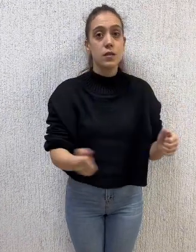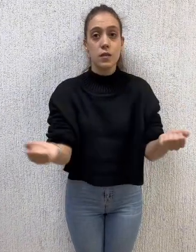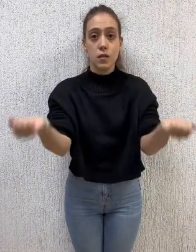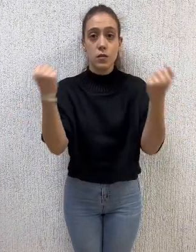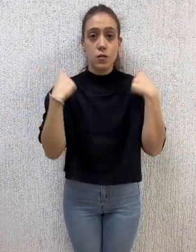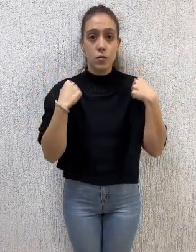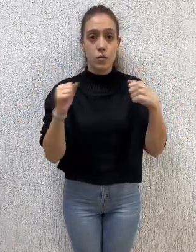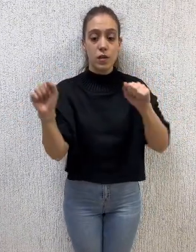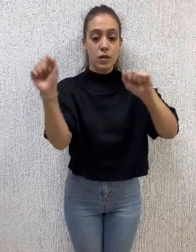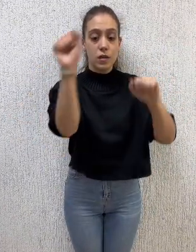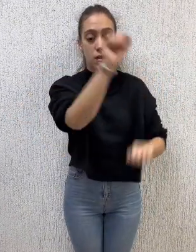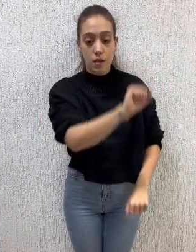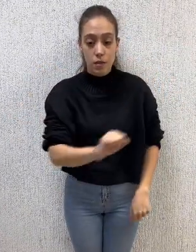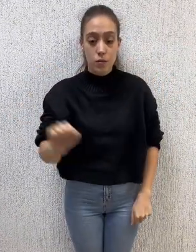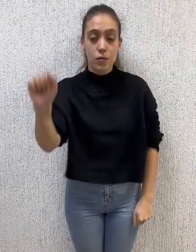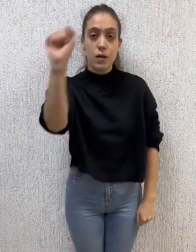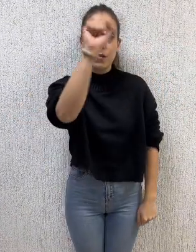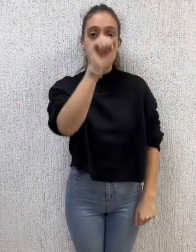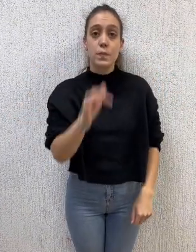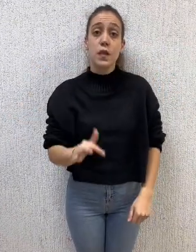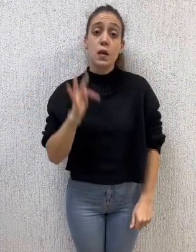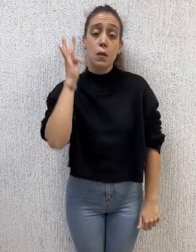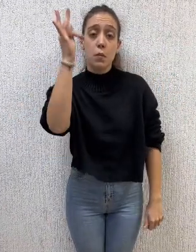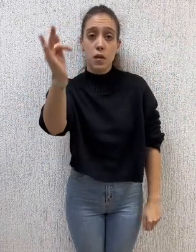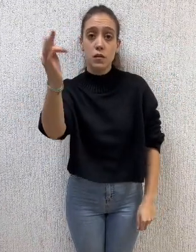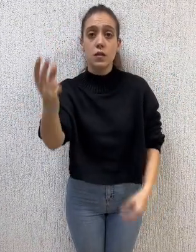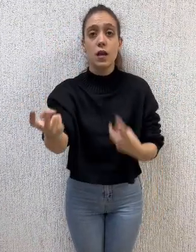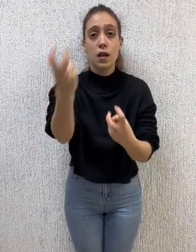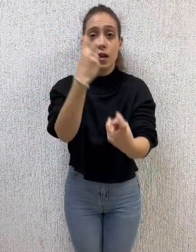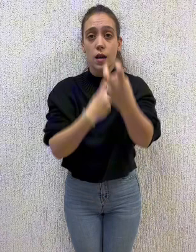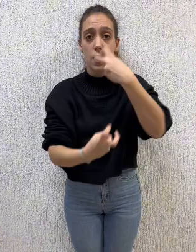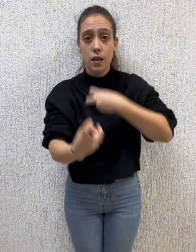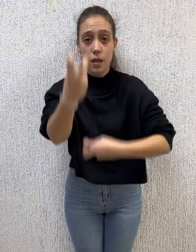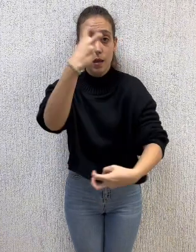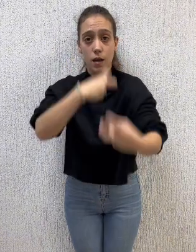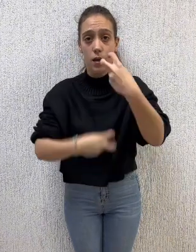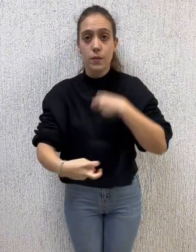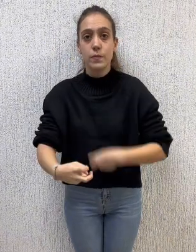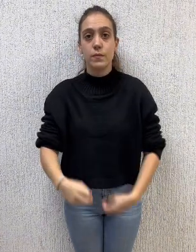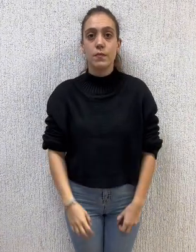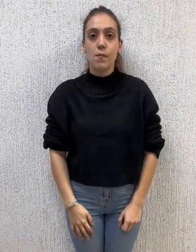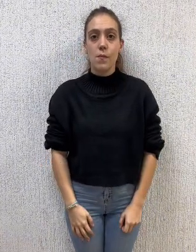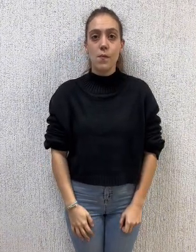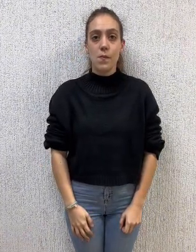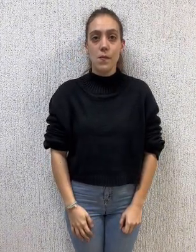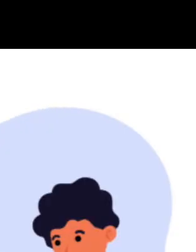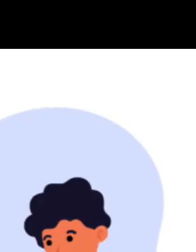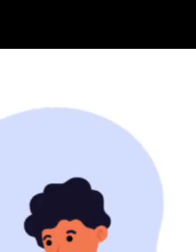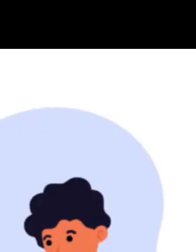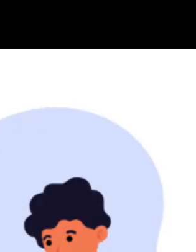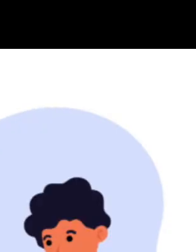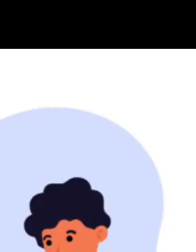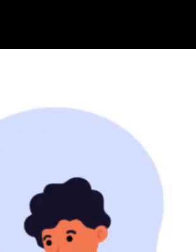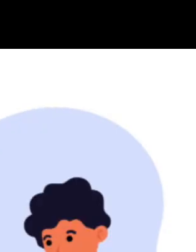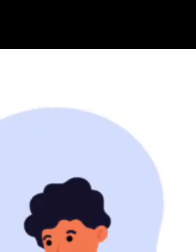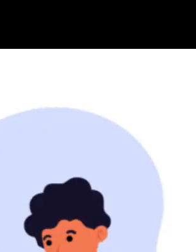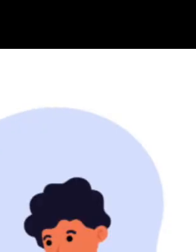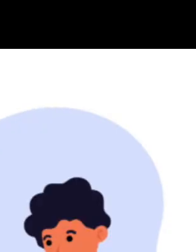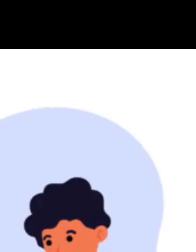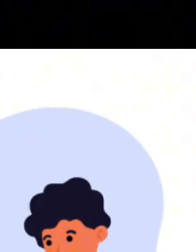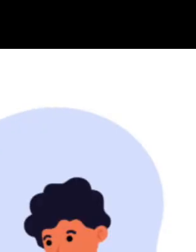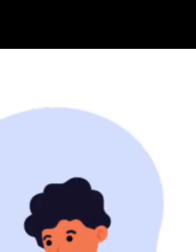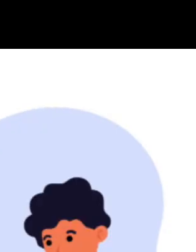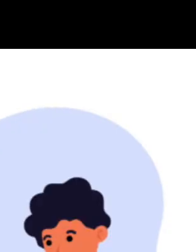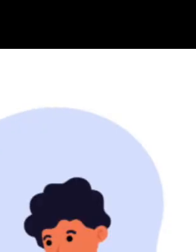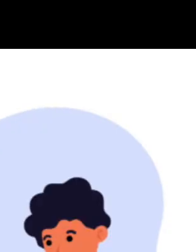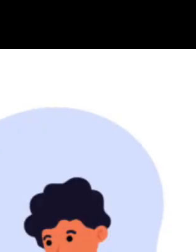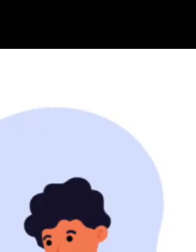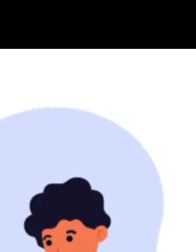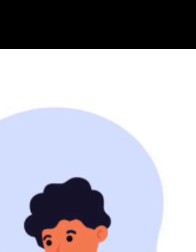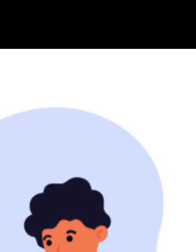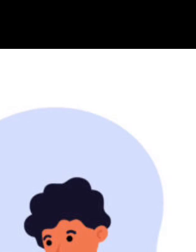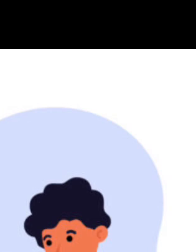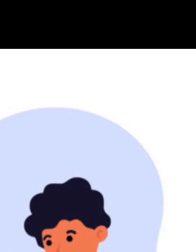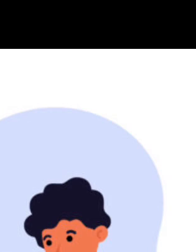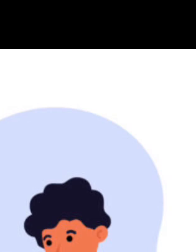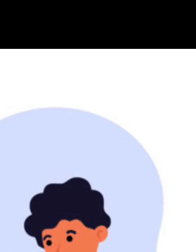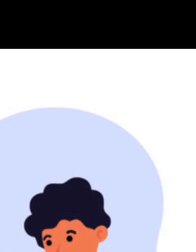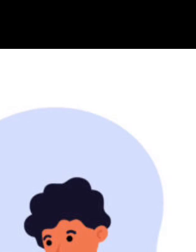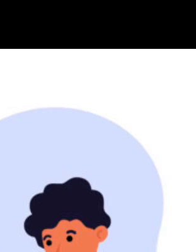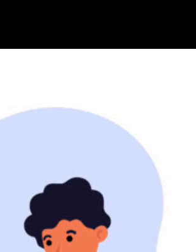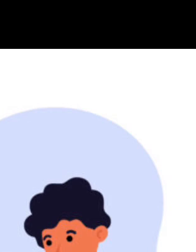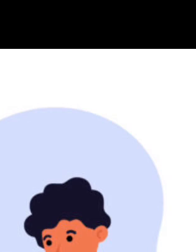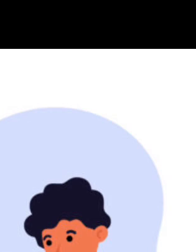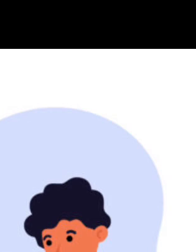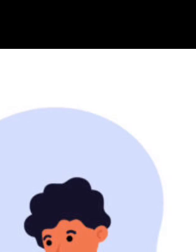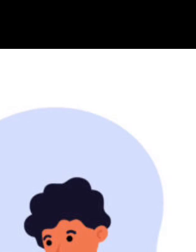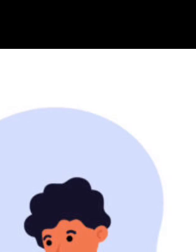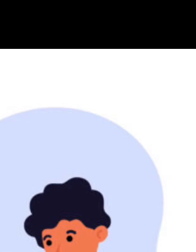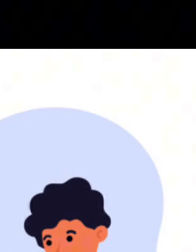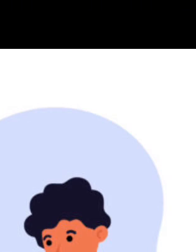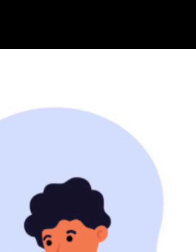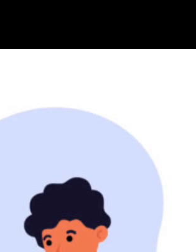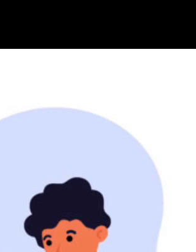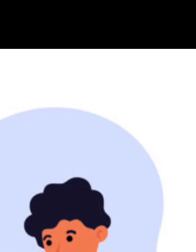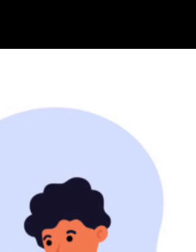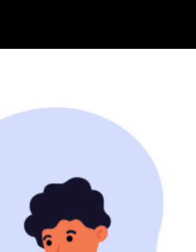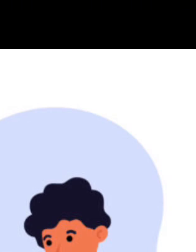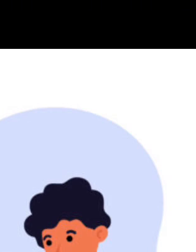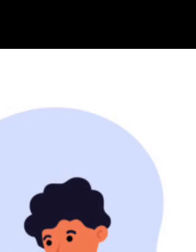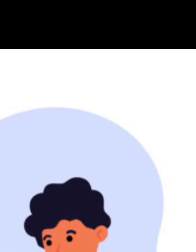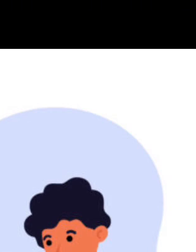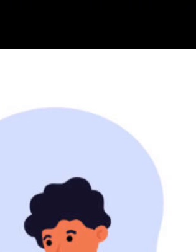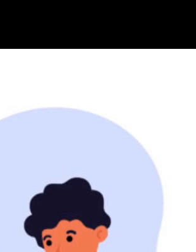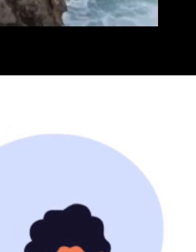To address this issue, it is recommended to adopt a circular economy and promote activities focused on reuse, reduction and recycling to reduce waste generation.